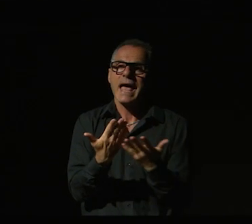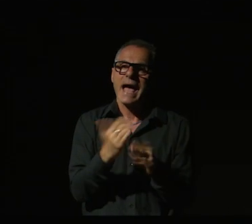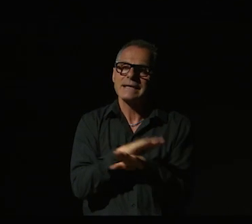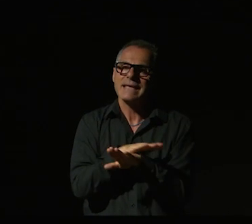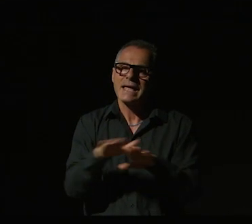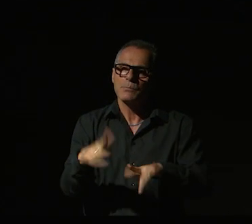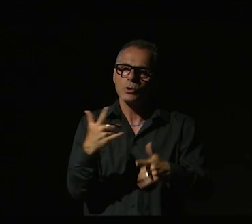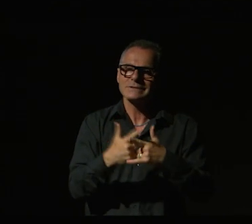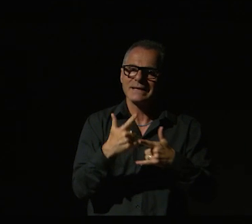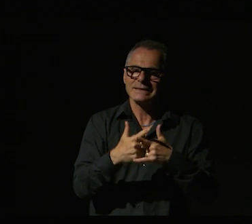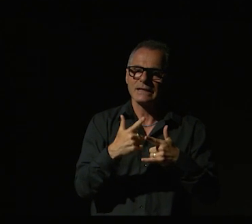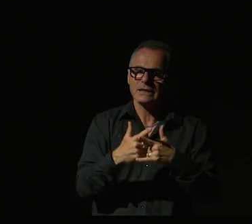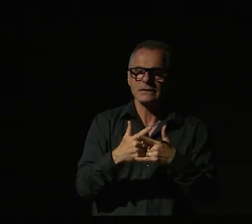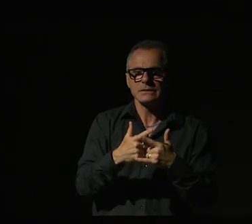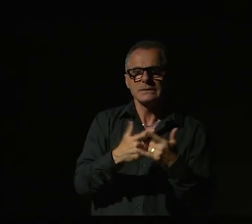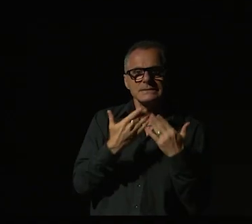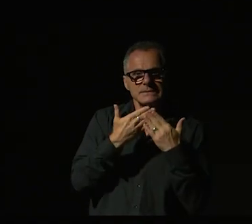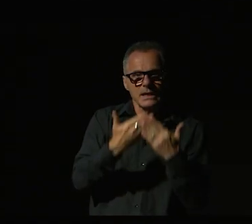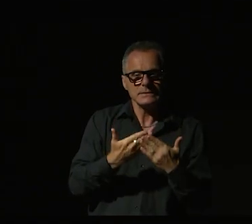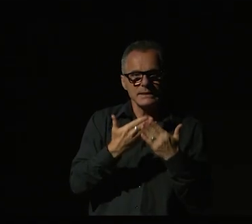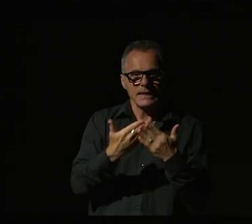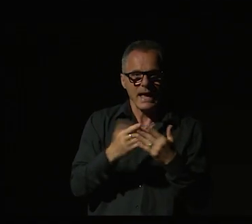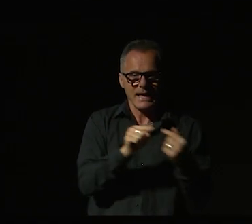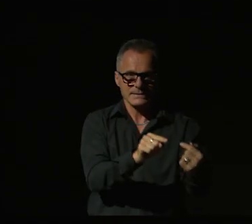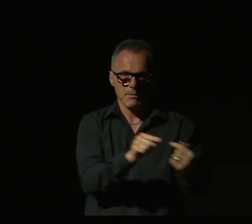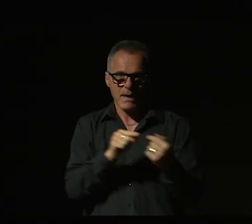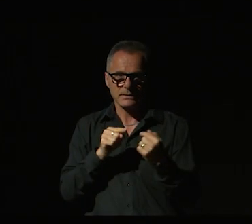as a battle between earthly and divine love